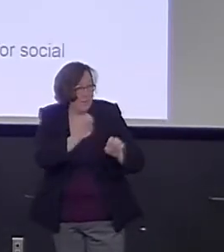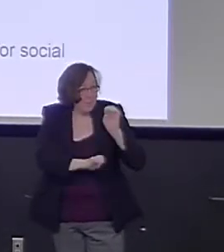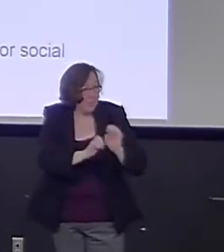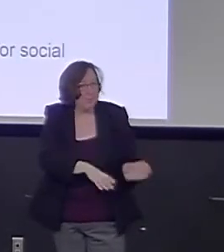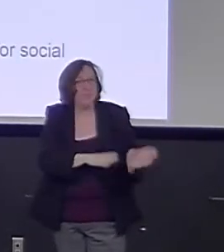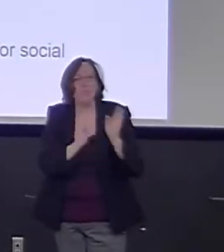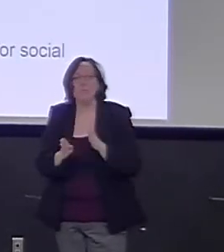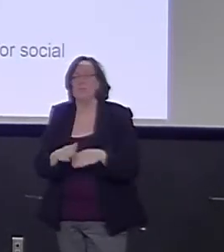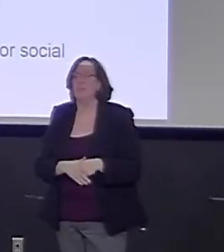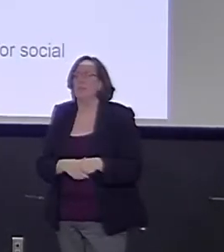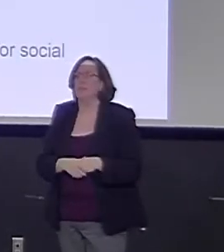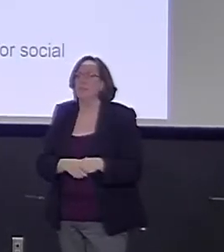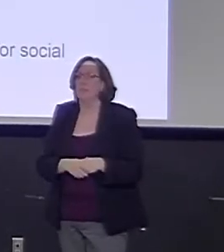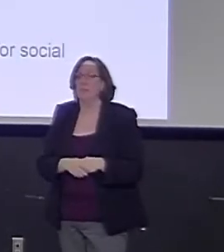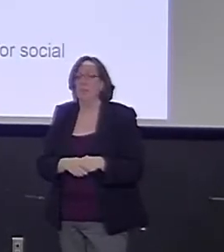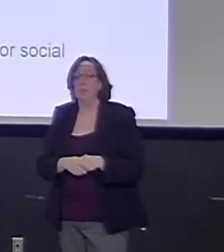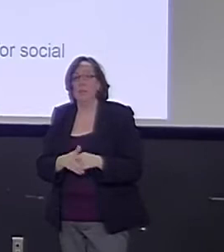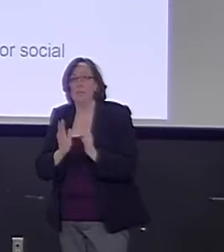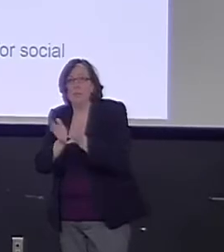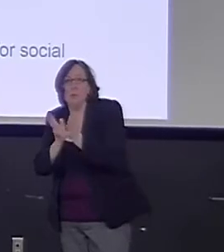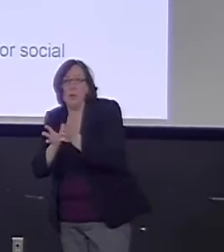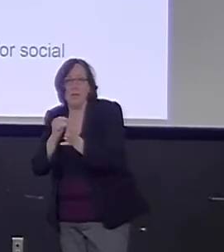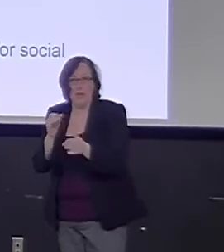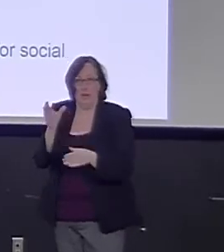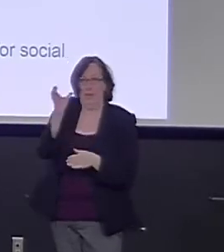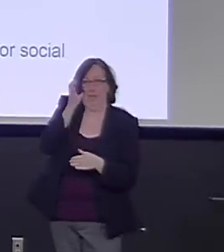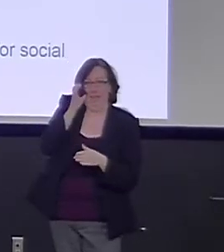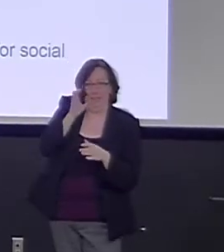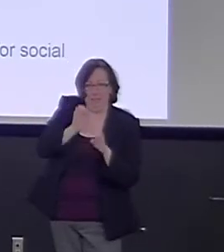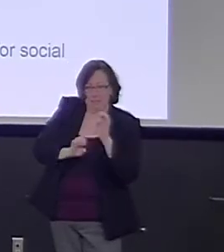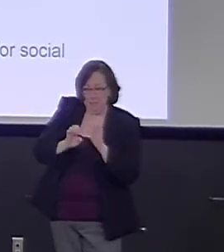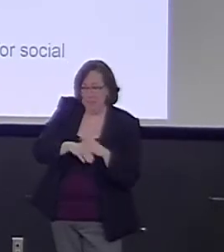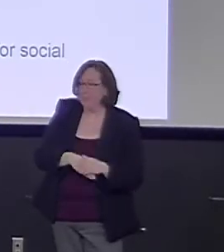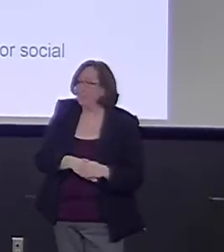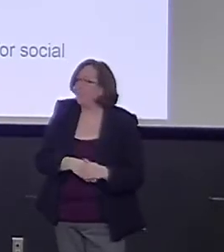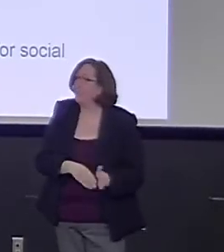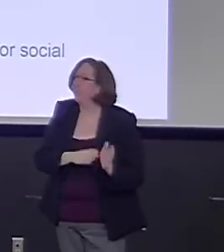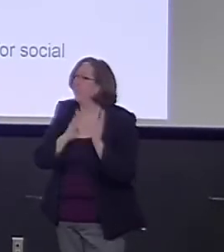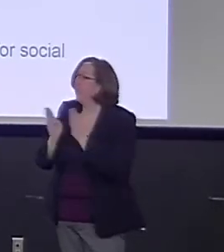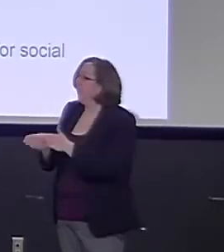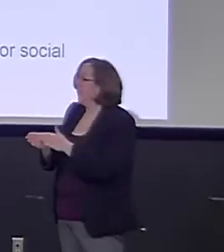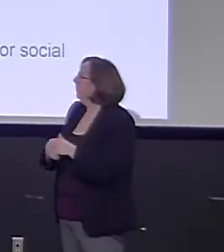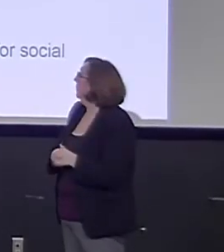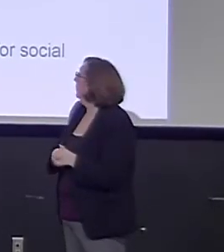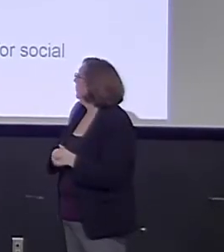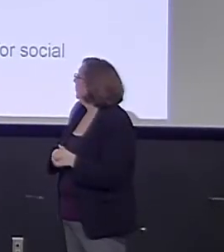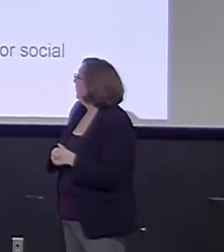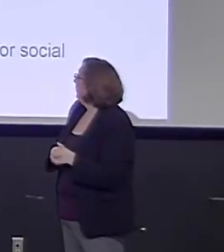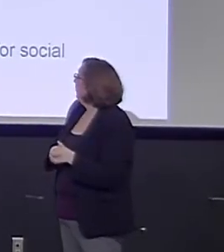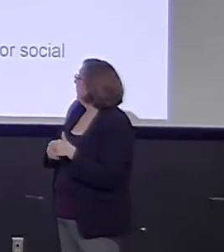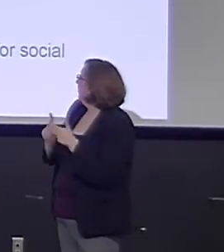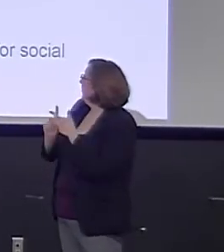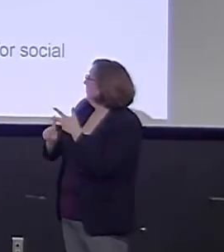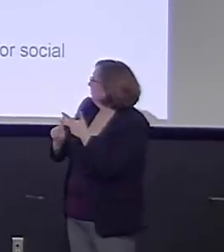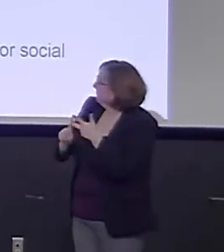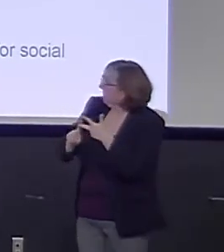And then I want to try to unify a theoretical framework that puts the two together,